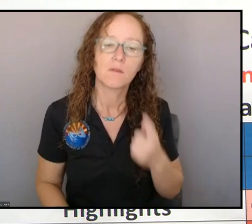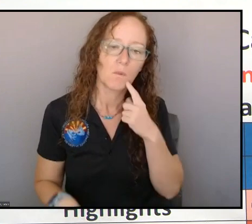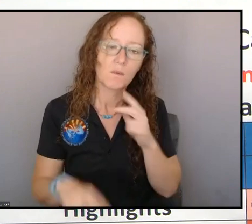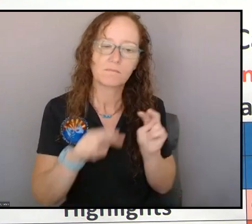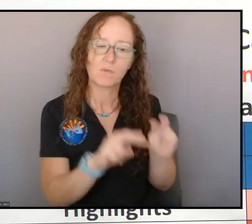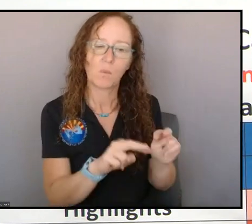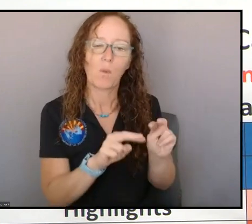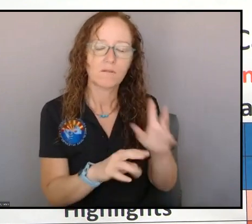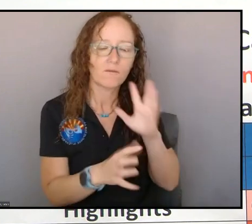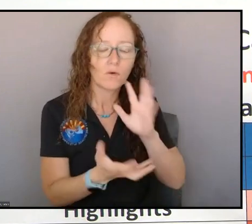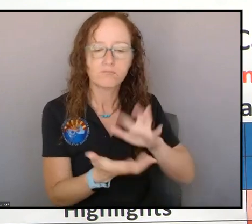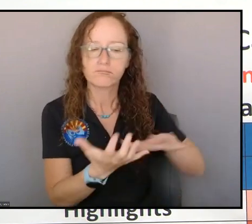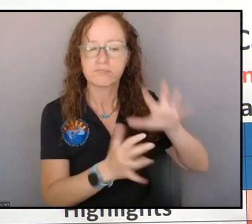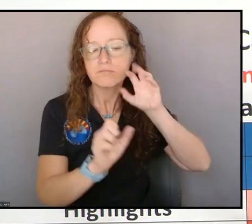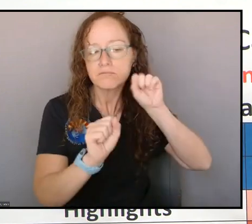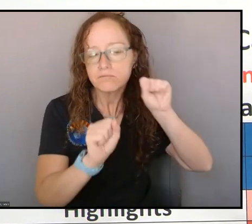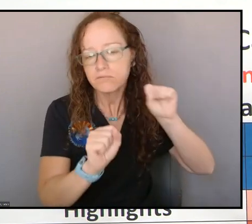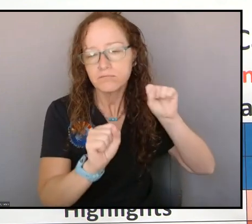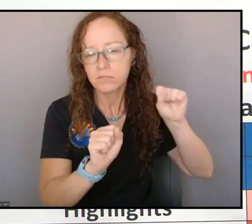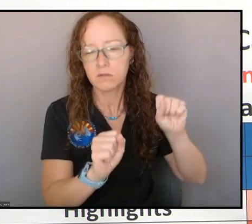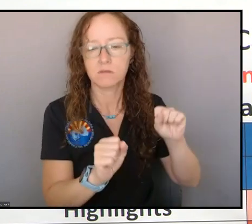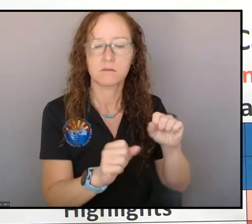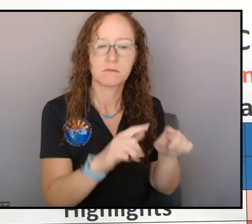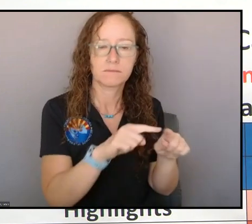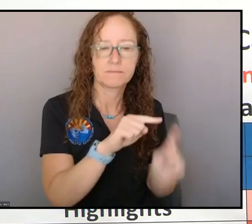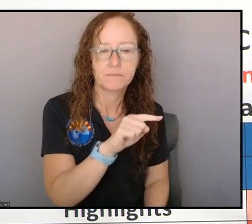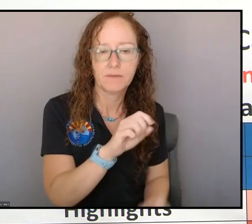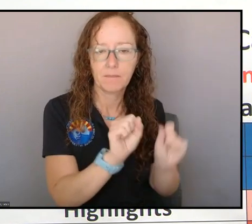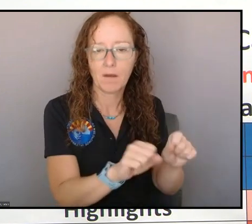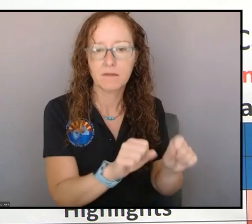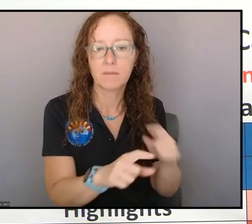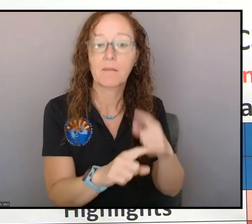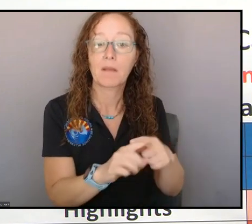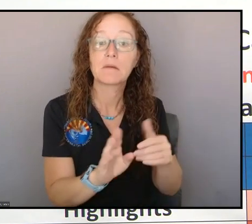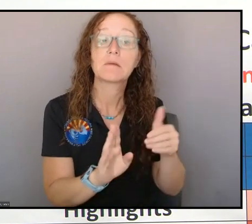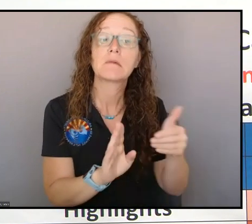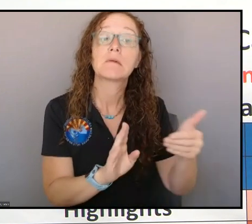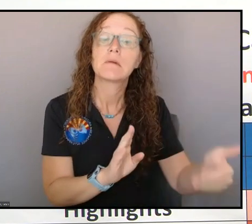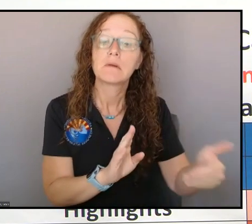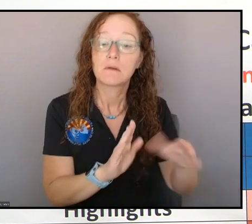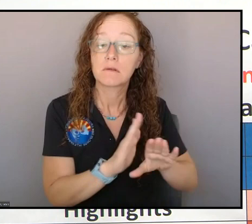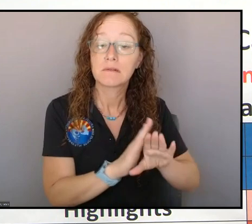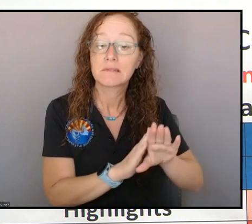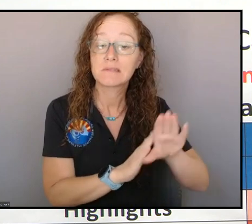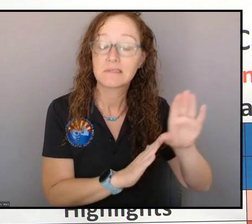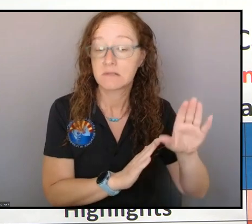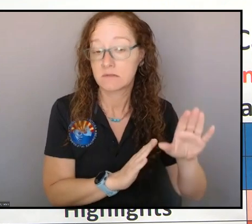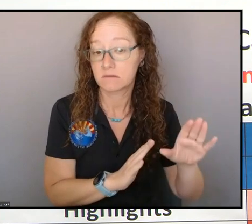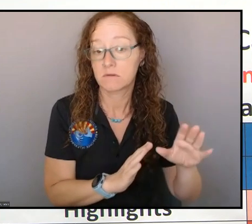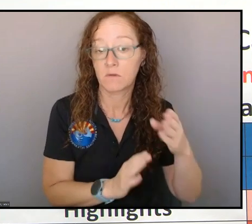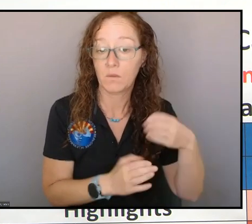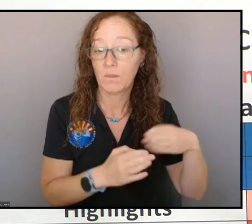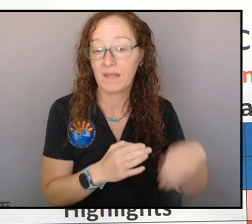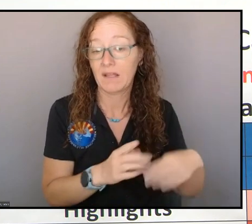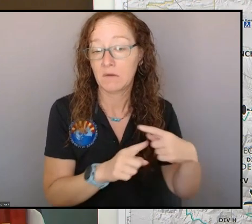then some indications of a warming and drying trend returning by the end of the week. That's about all I have.